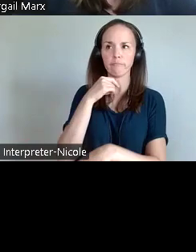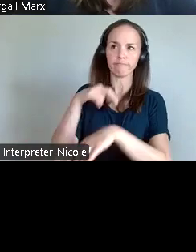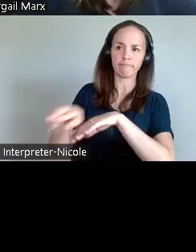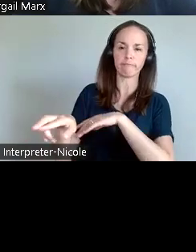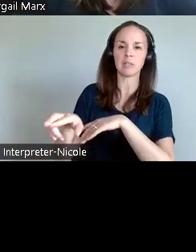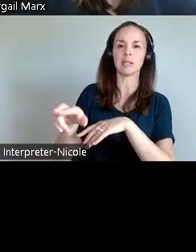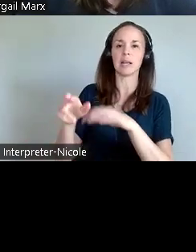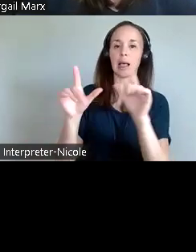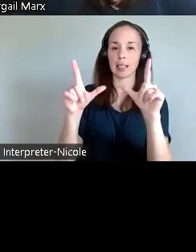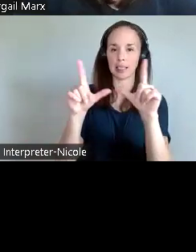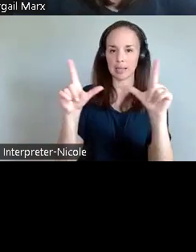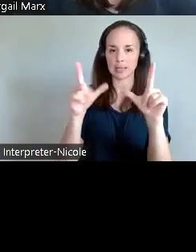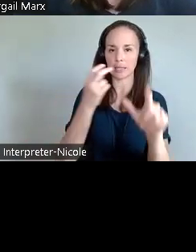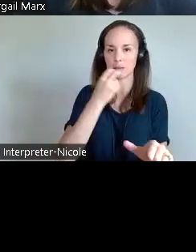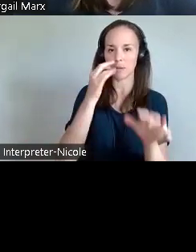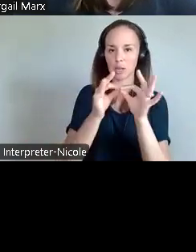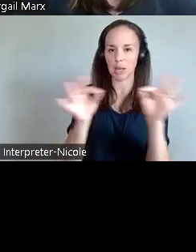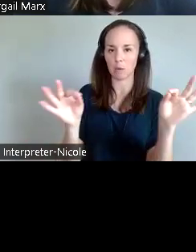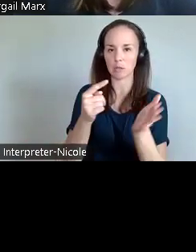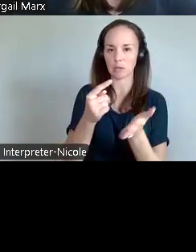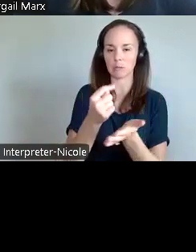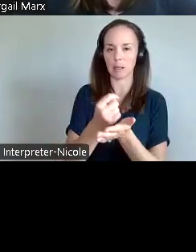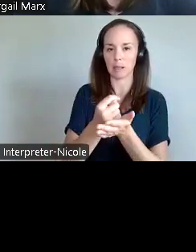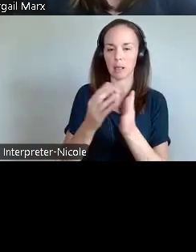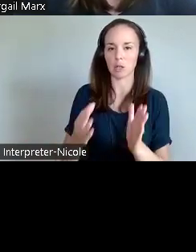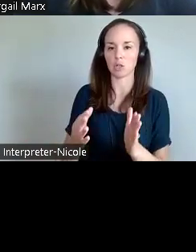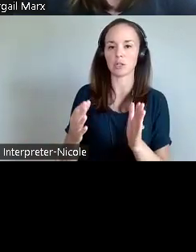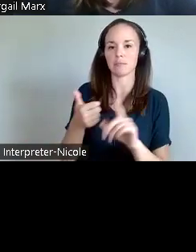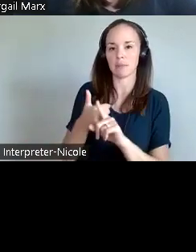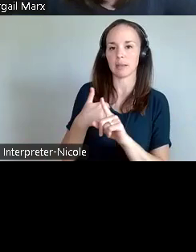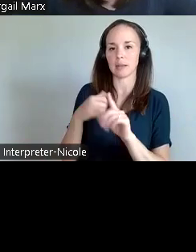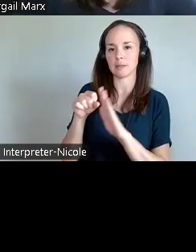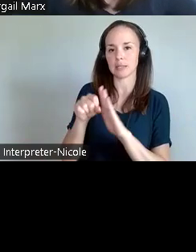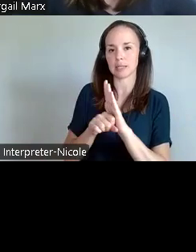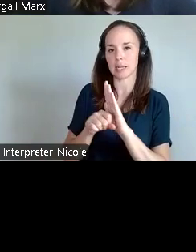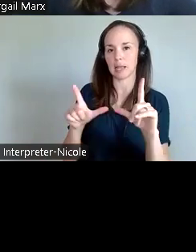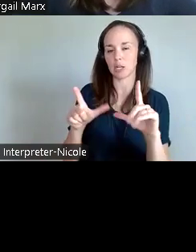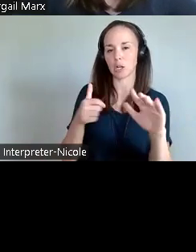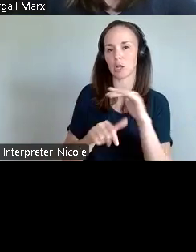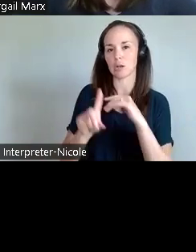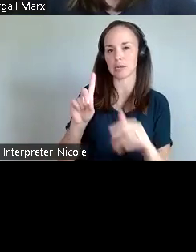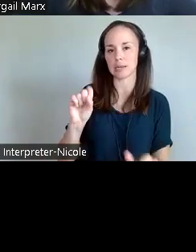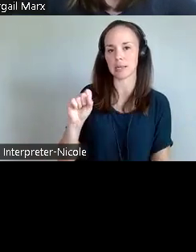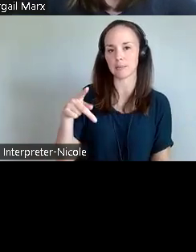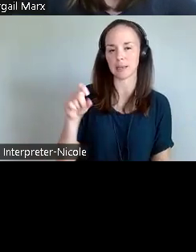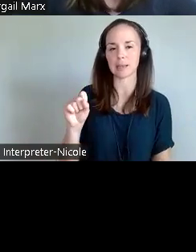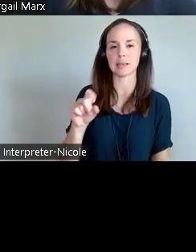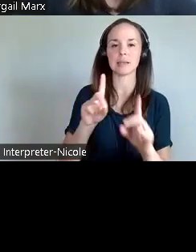pathologist licensed by the Department of safety and professional services or DSPS.